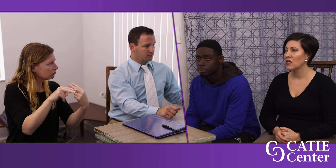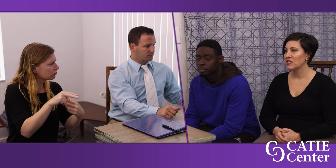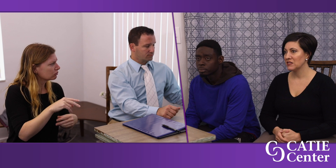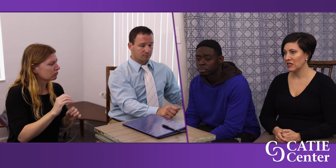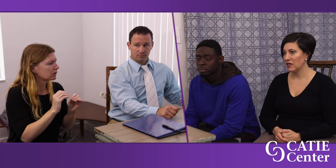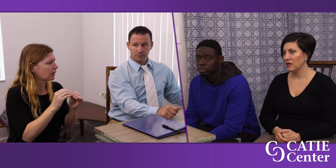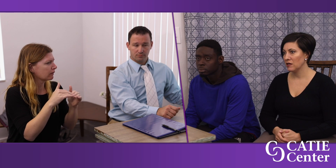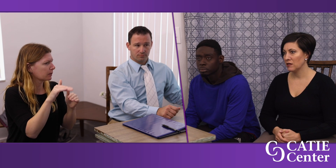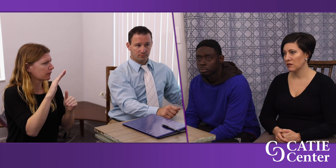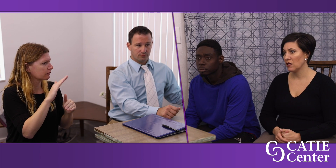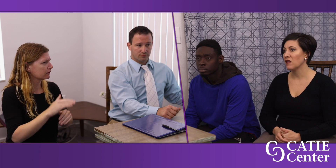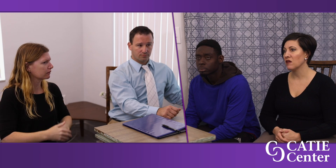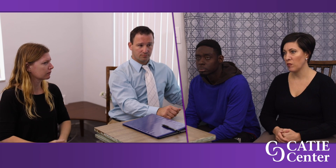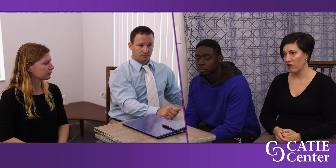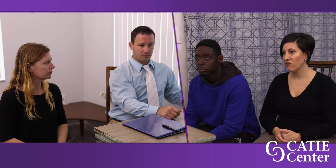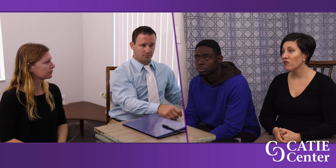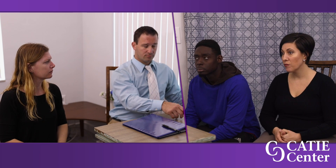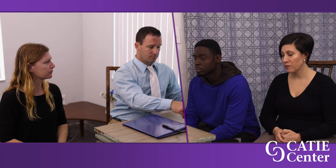D) none of the above.